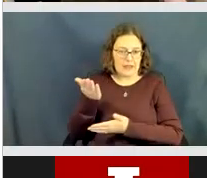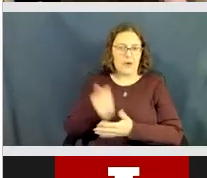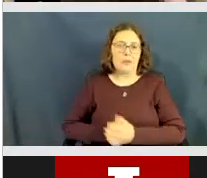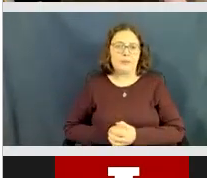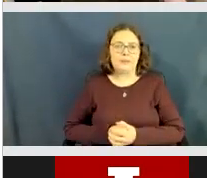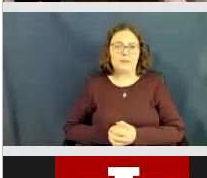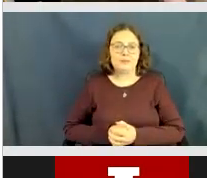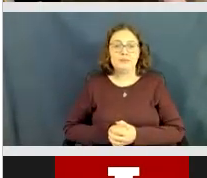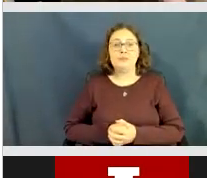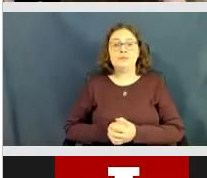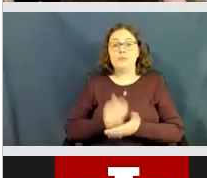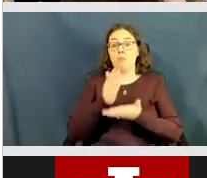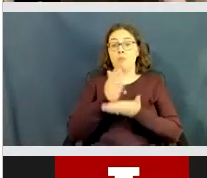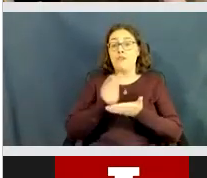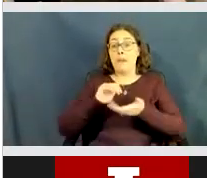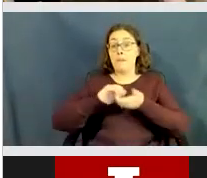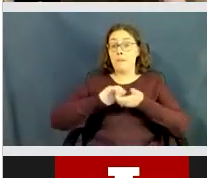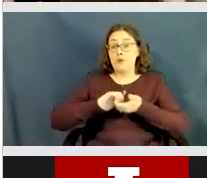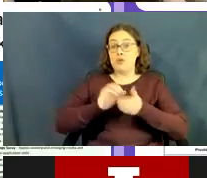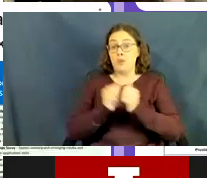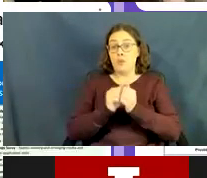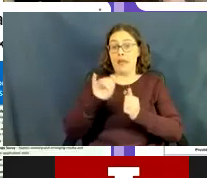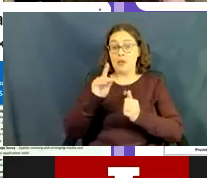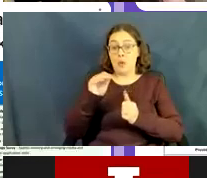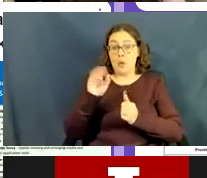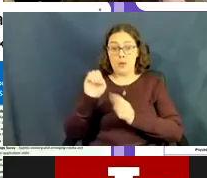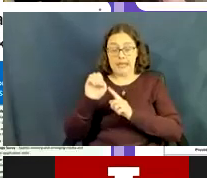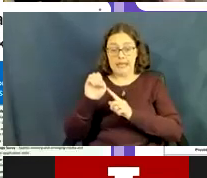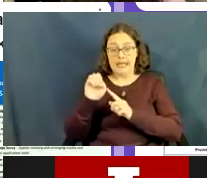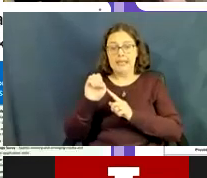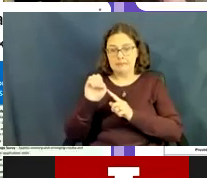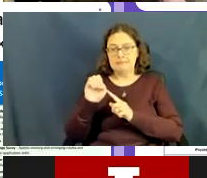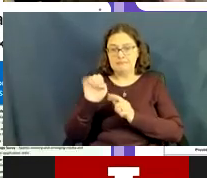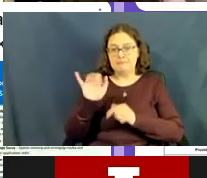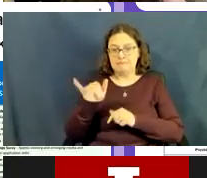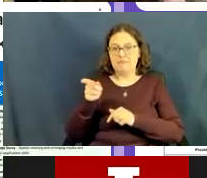partnership with - - and instruct, have all the resources